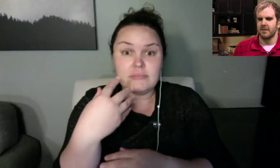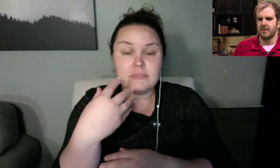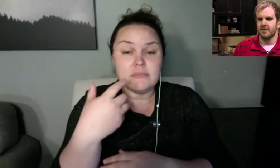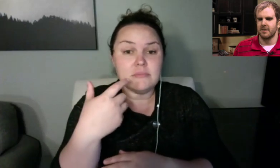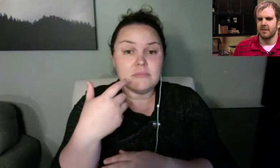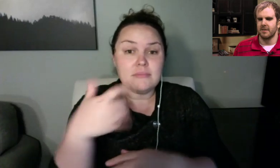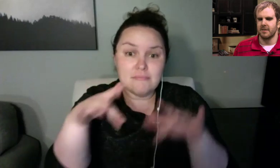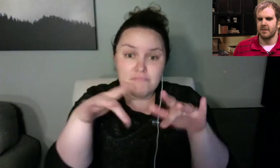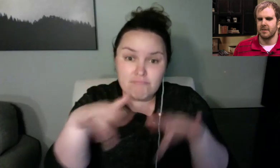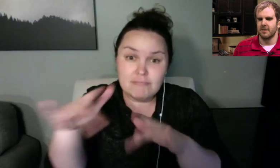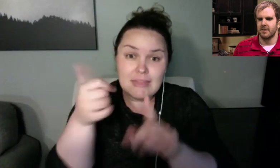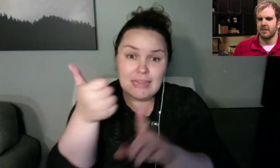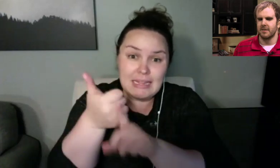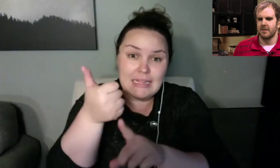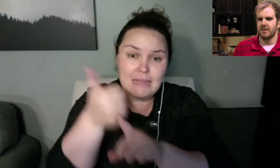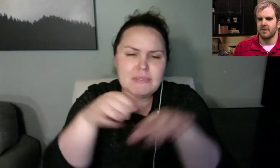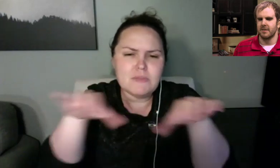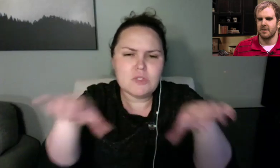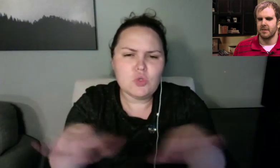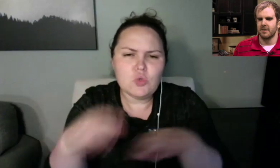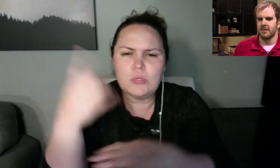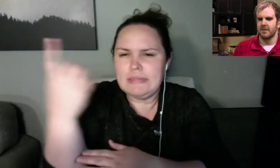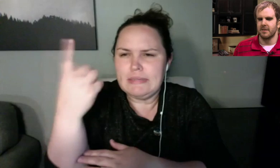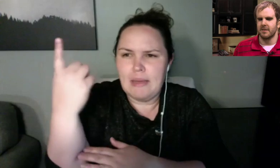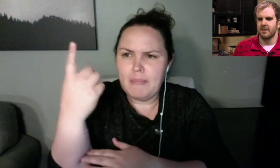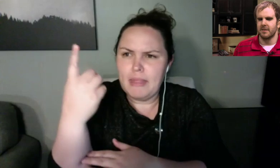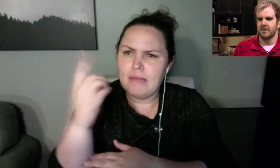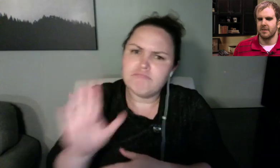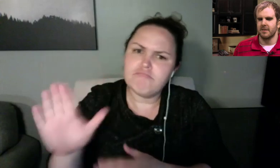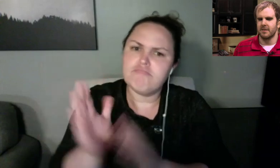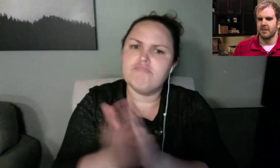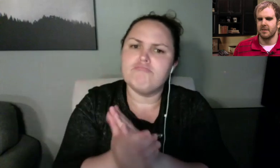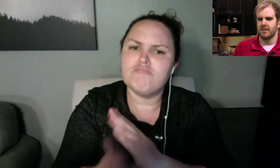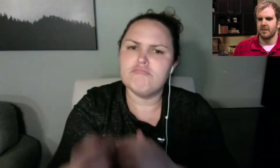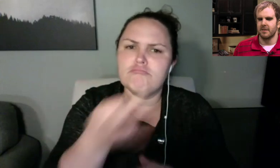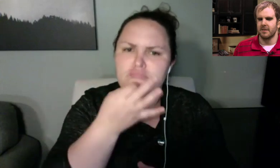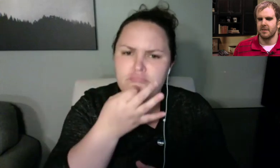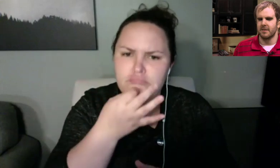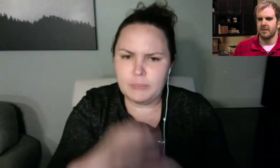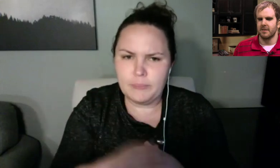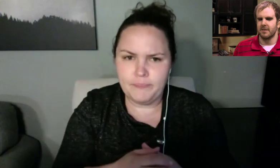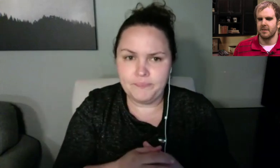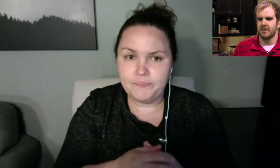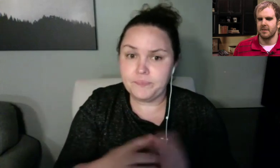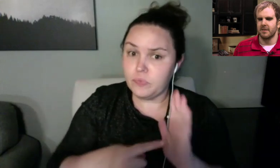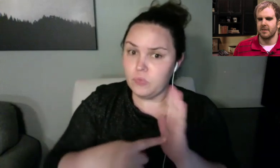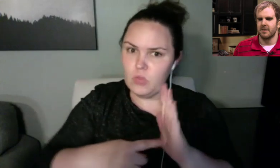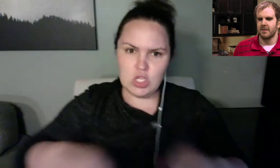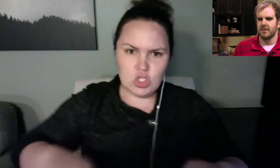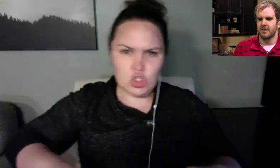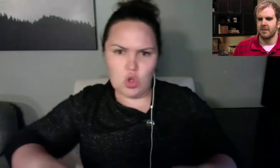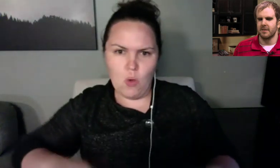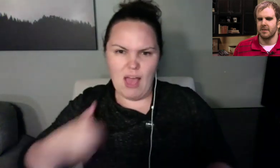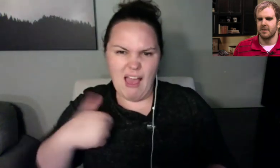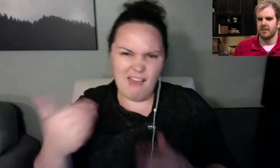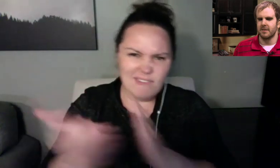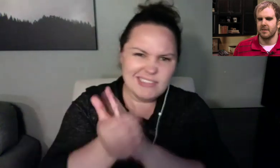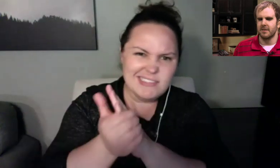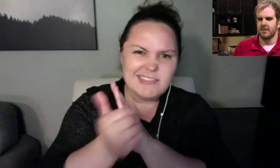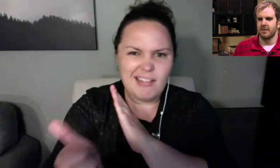doing something that they're good at. In other words, showing off a talent.